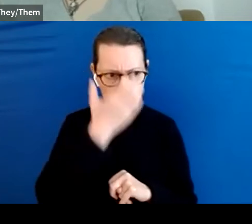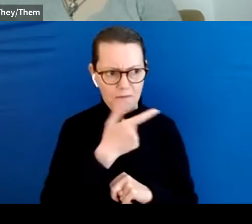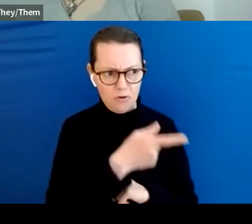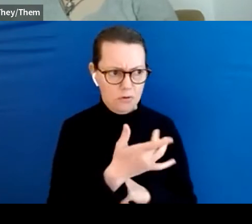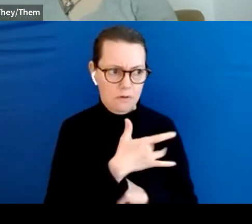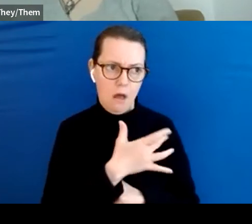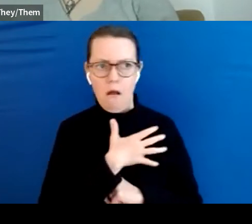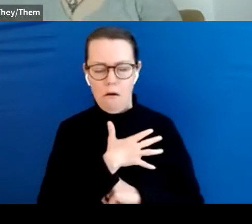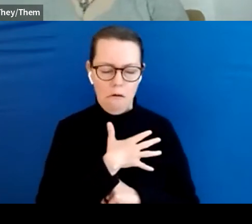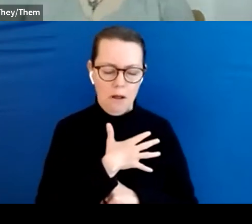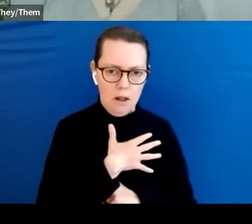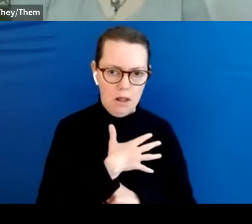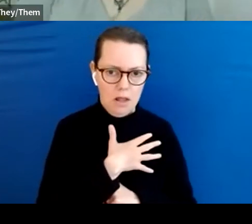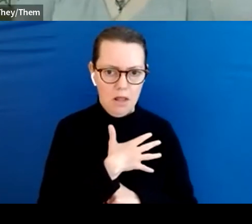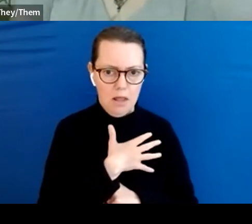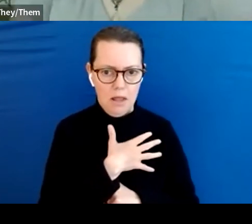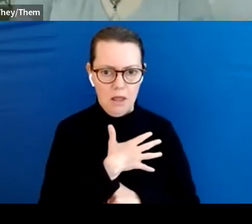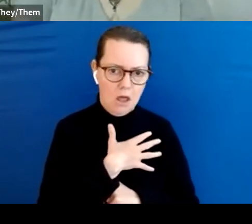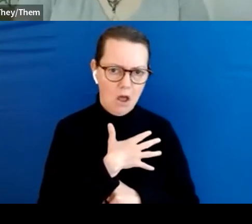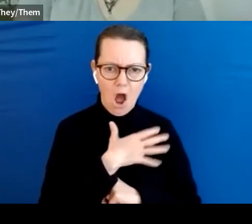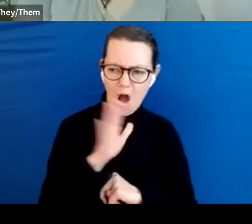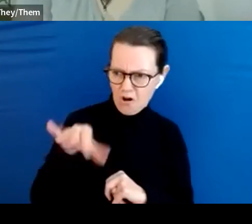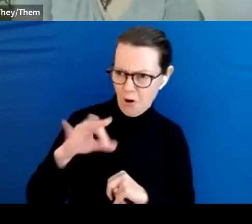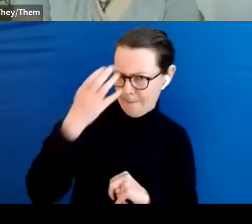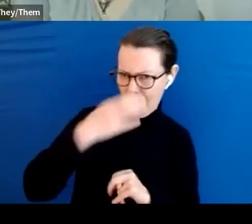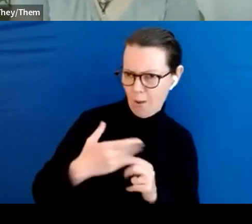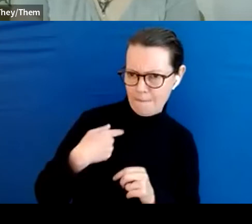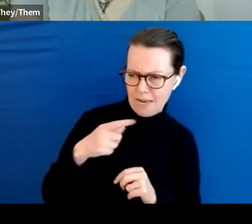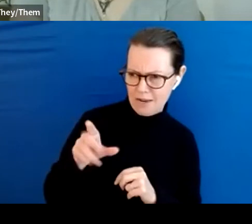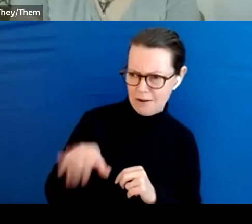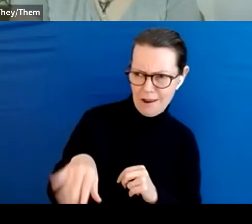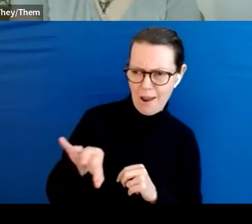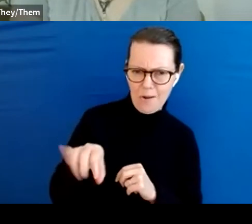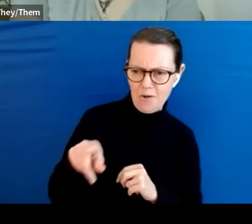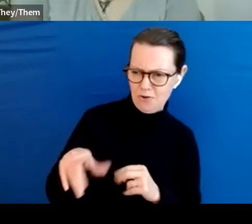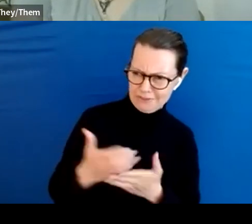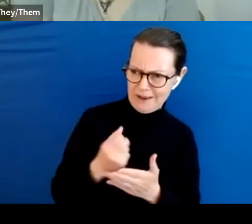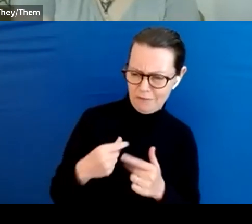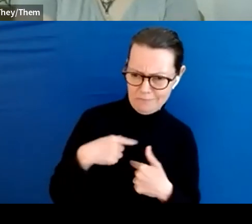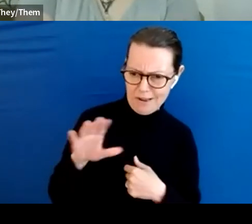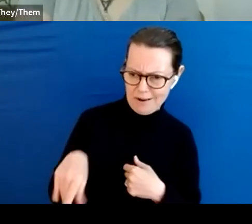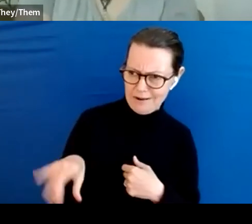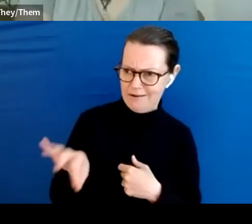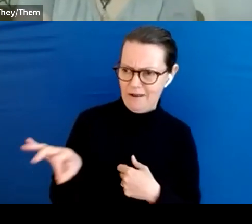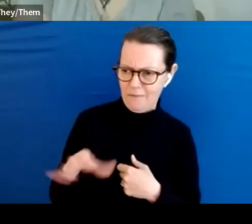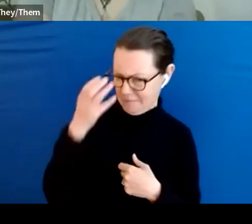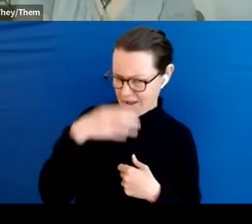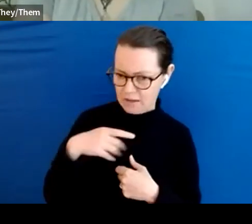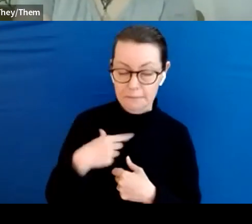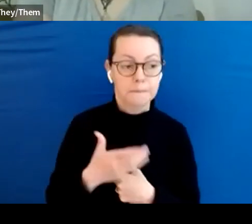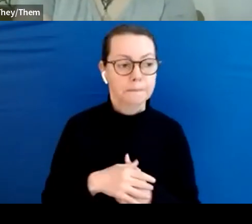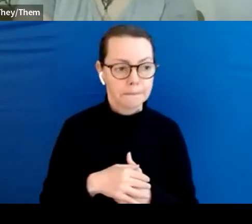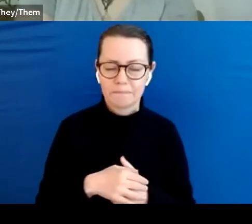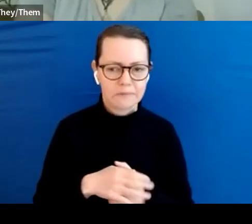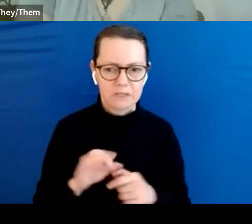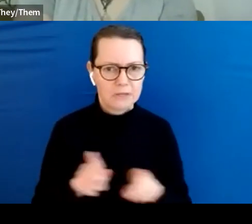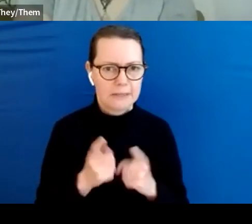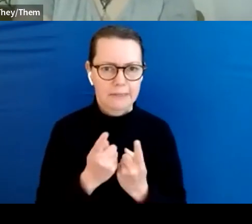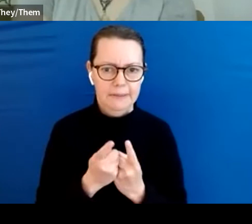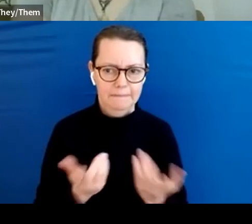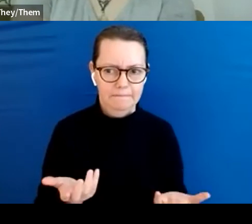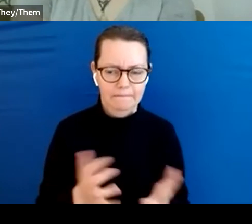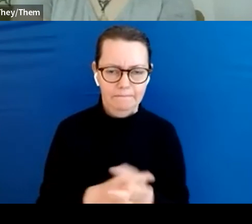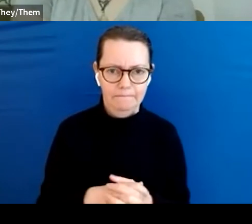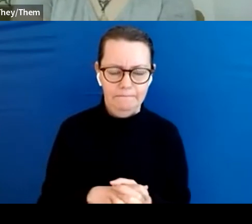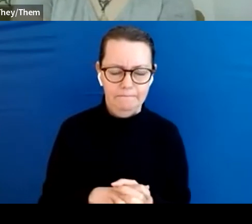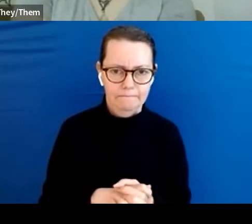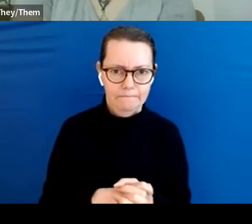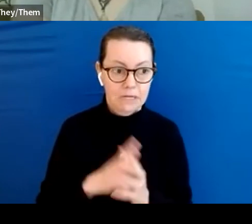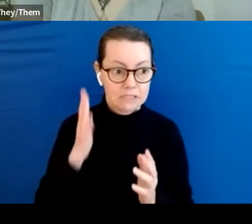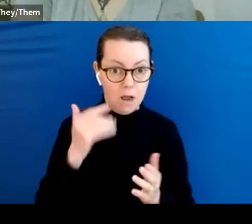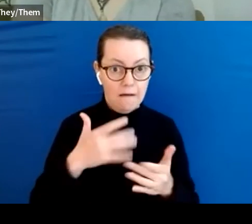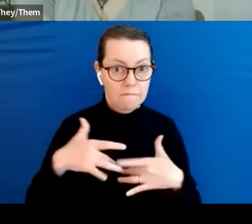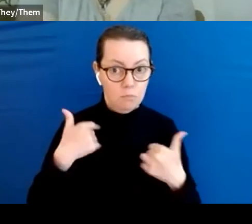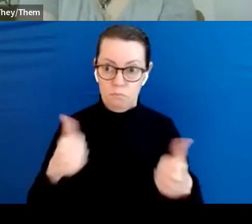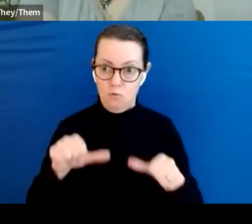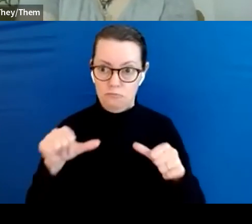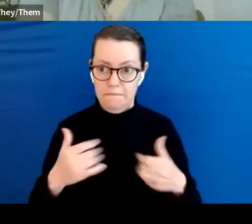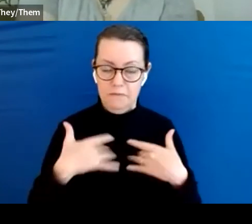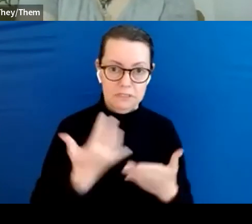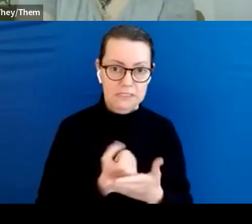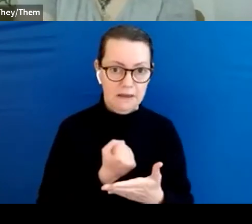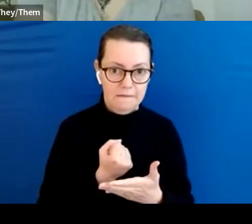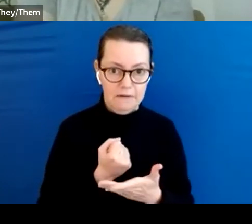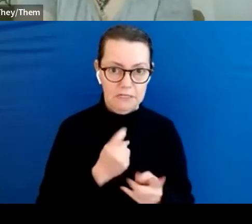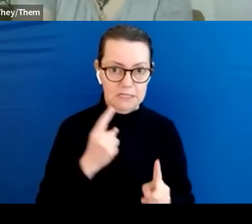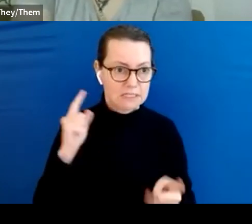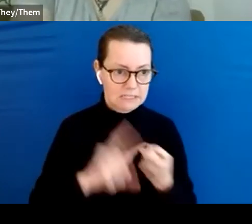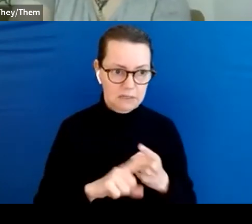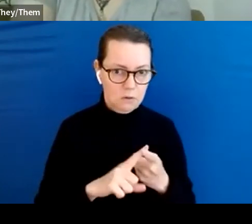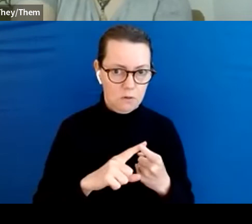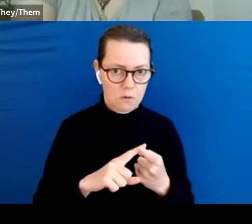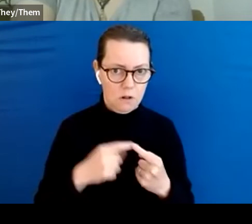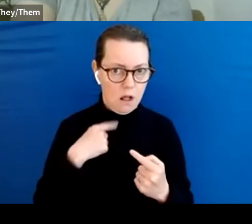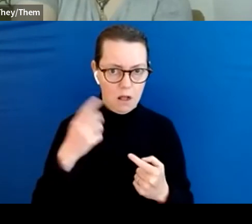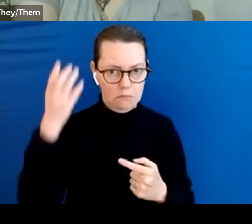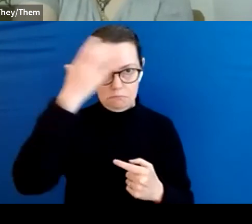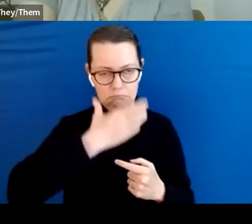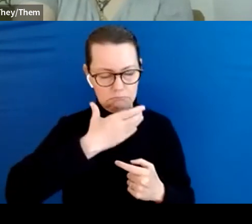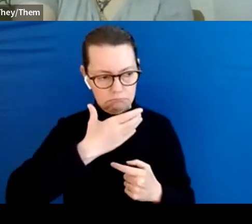And sometimes people get the idea of all like, you don't have to mosque around me go like you feel safe and it's like, that's not the same thing, you know, even if I do feel safe in a certain situation in.